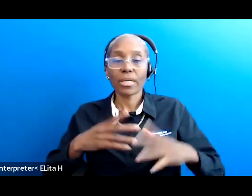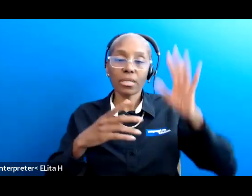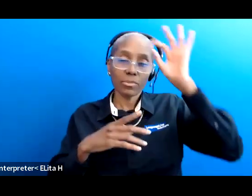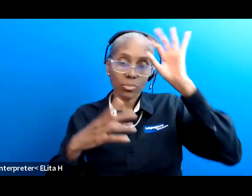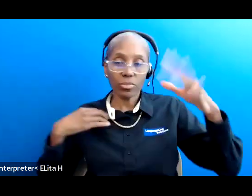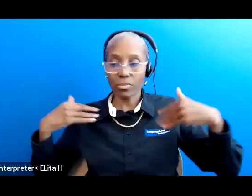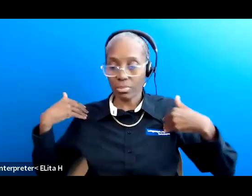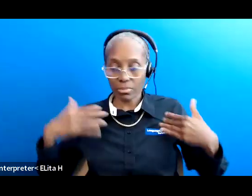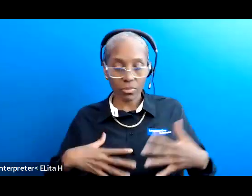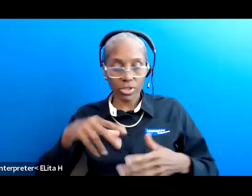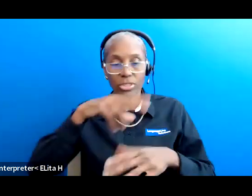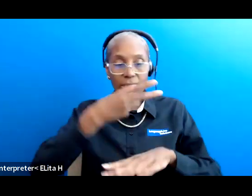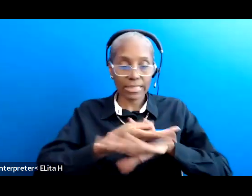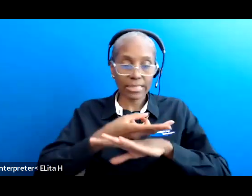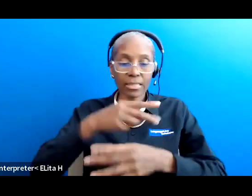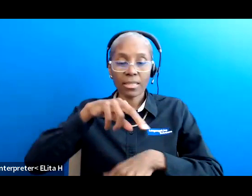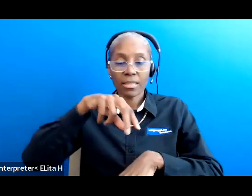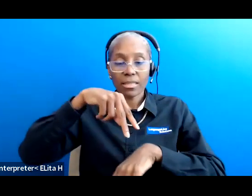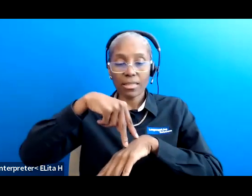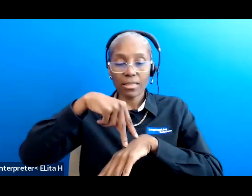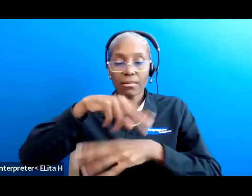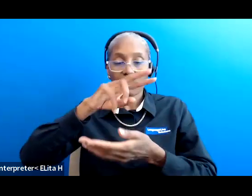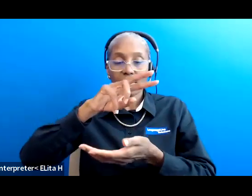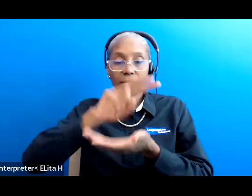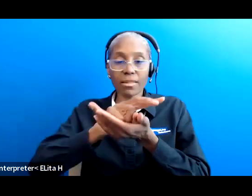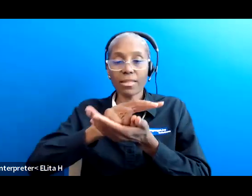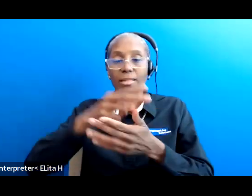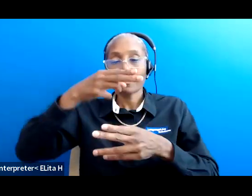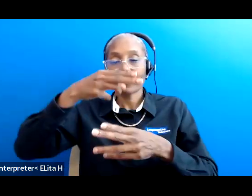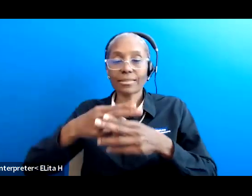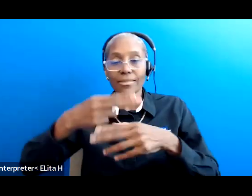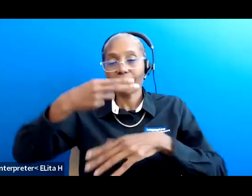you're laying, when you’re on your side, however you position your body.